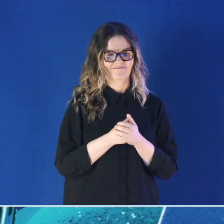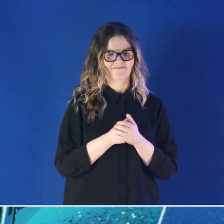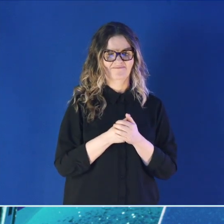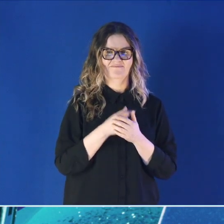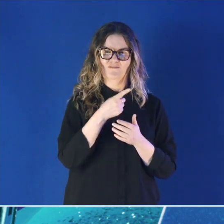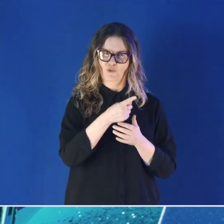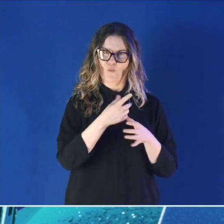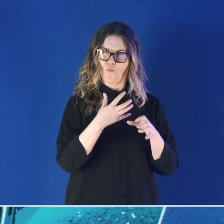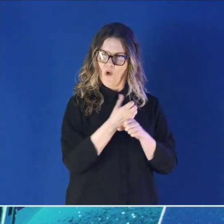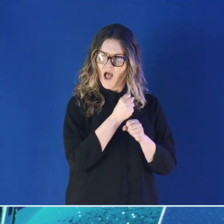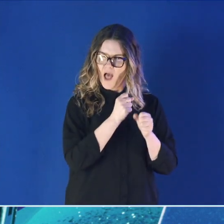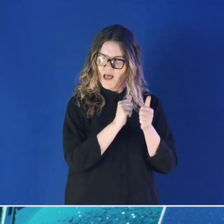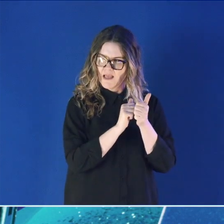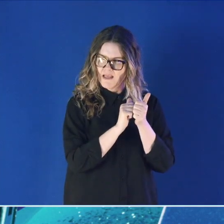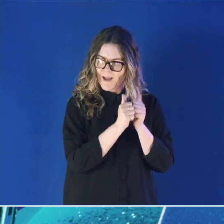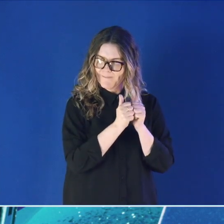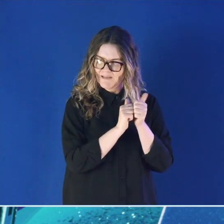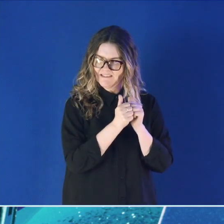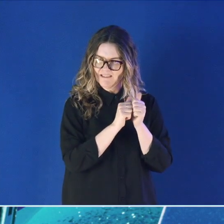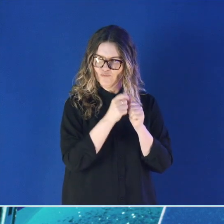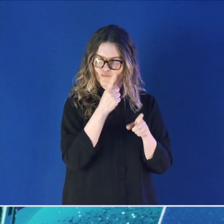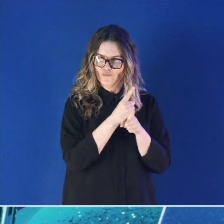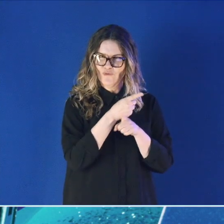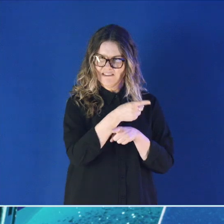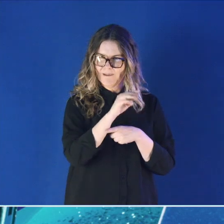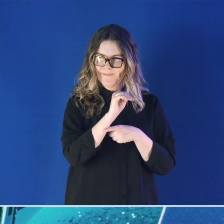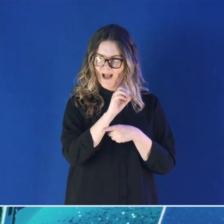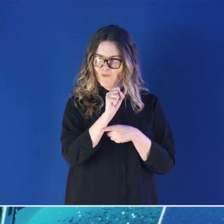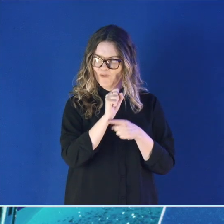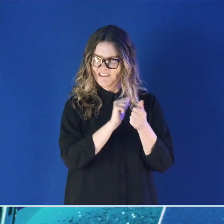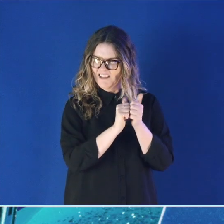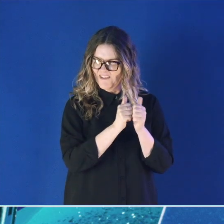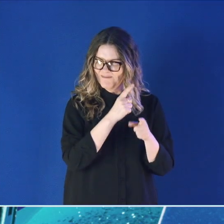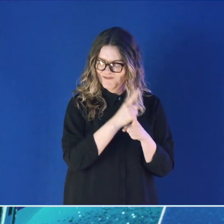Well, I'll tell this story if we have the time.